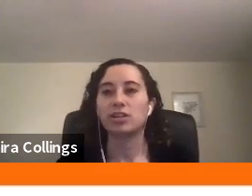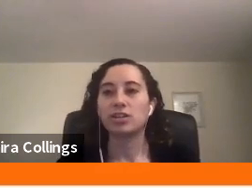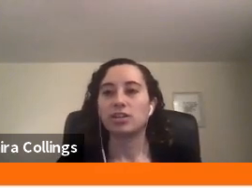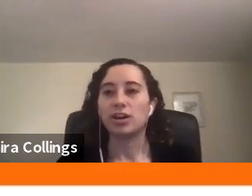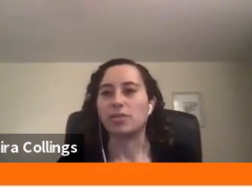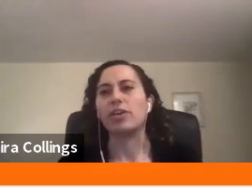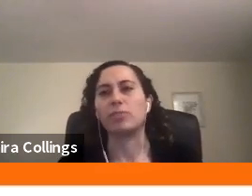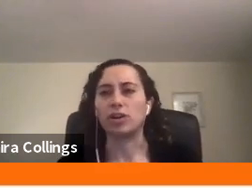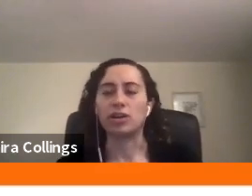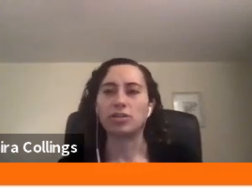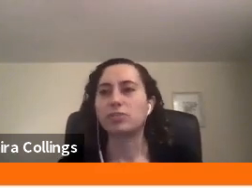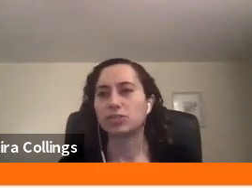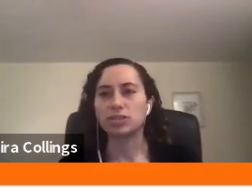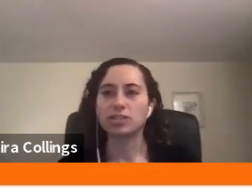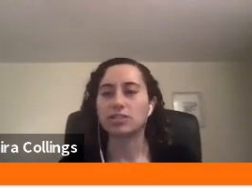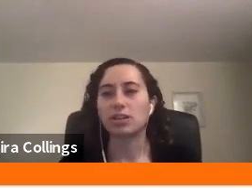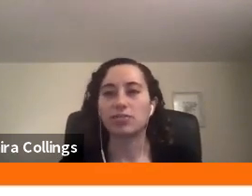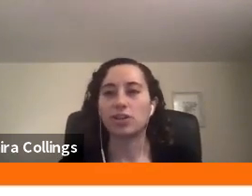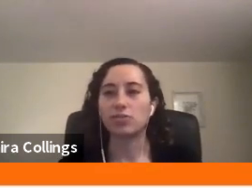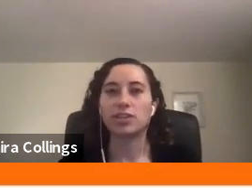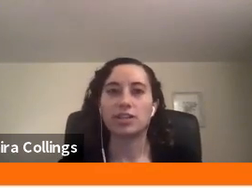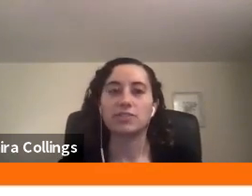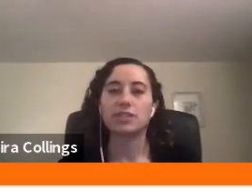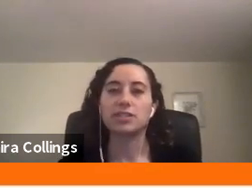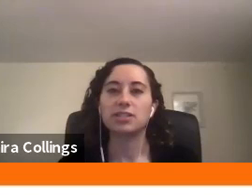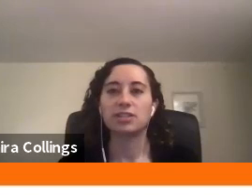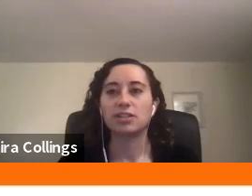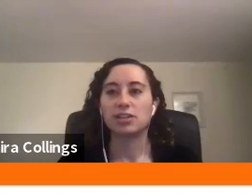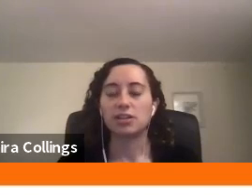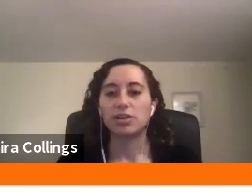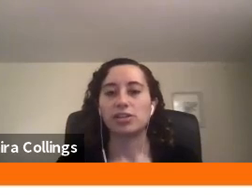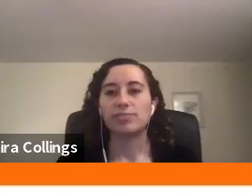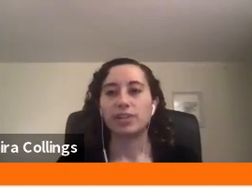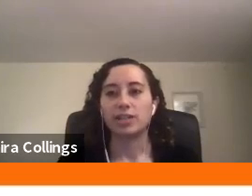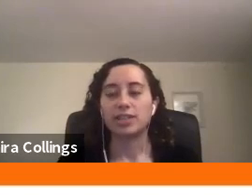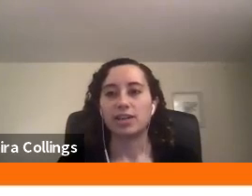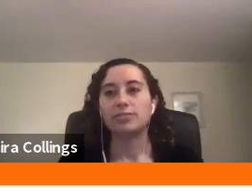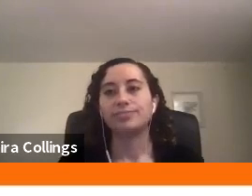intentionally, we only encourage disordered eating and body dissatisfaction. That is exactly what happened to me.